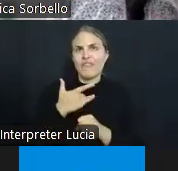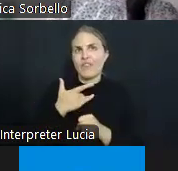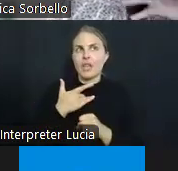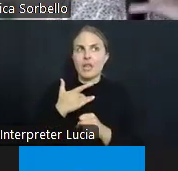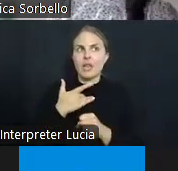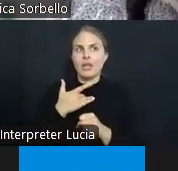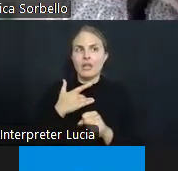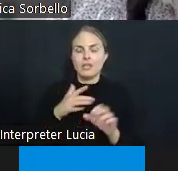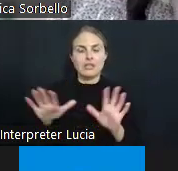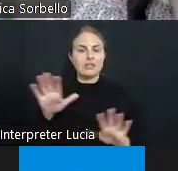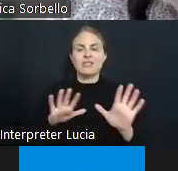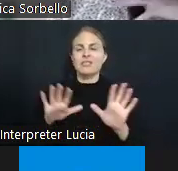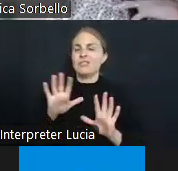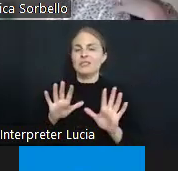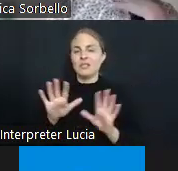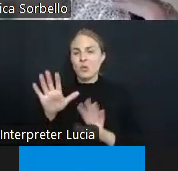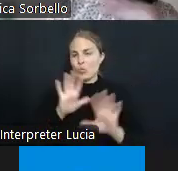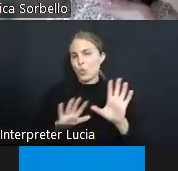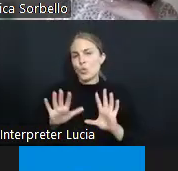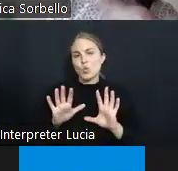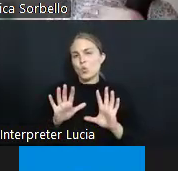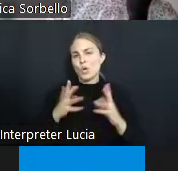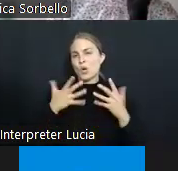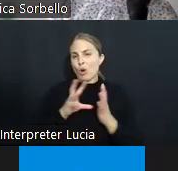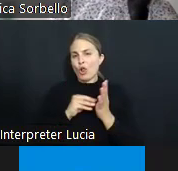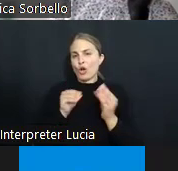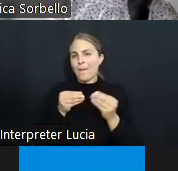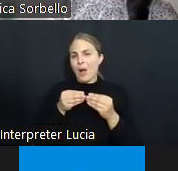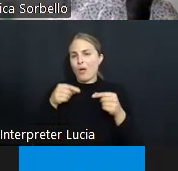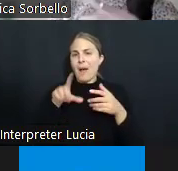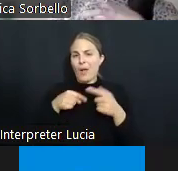So, the goal is just really to increase awareness and